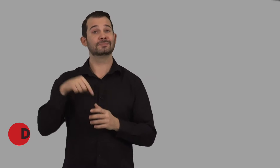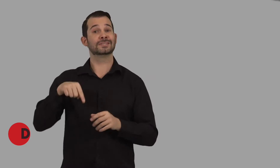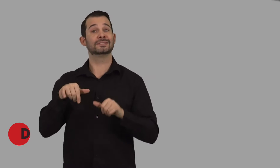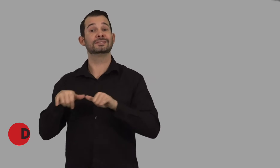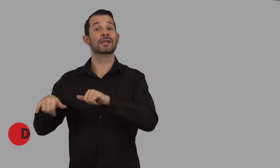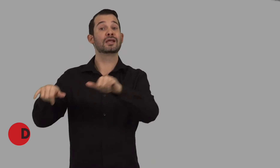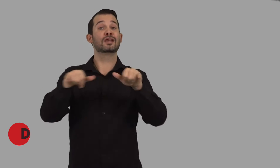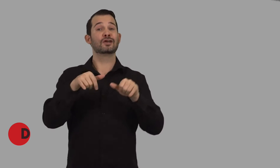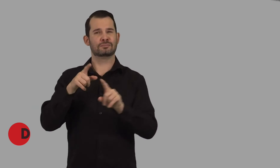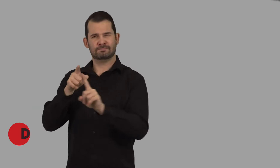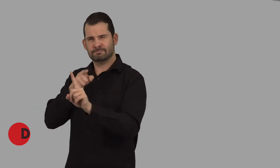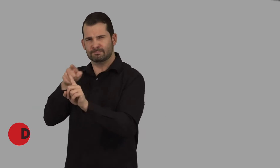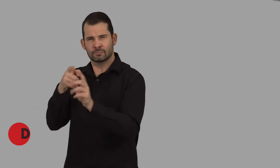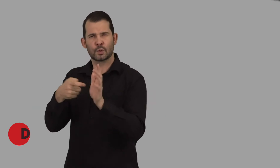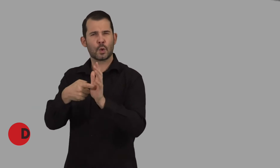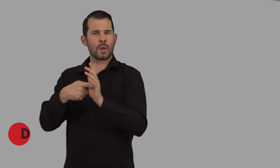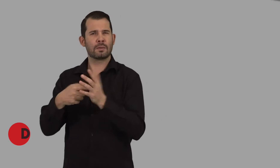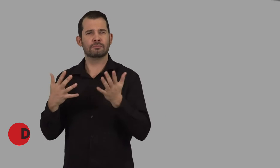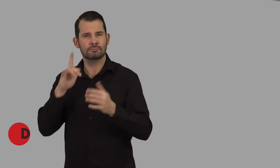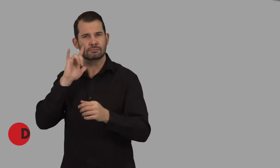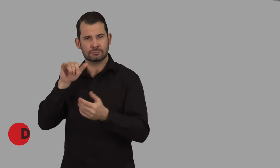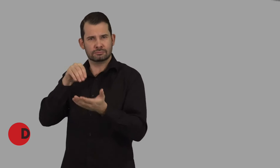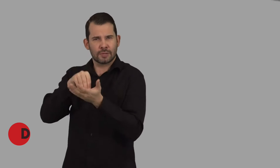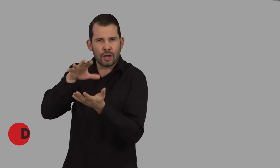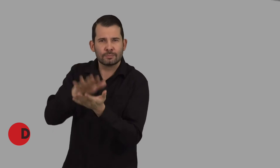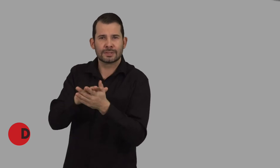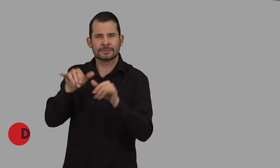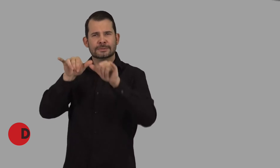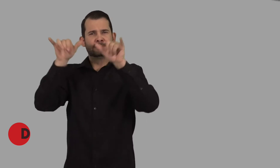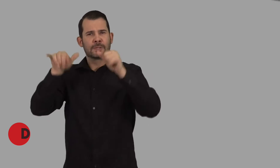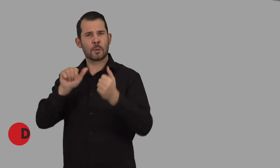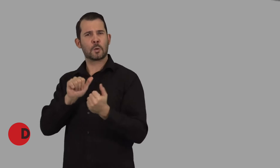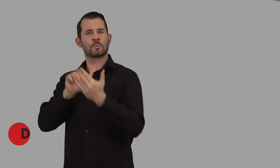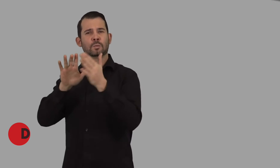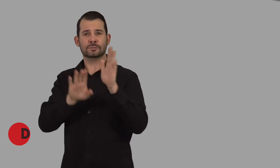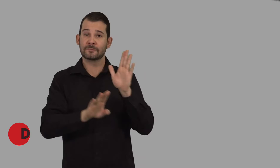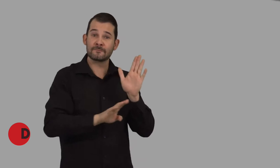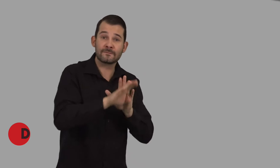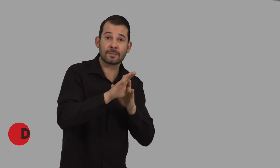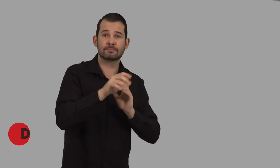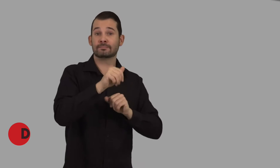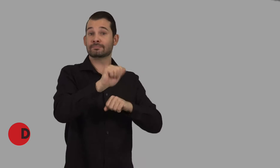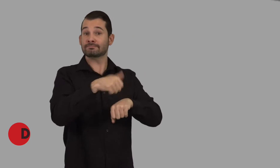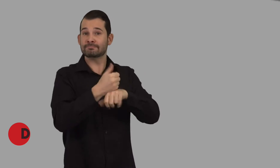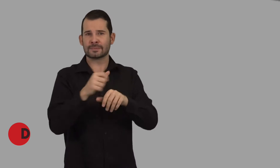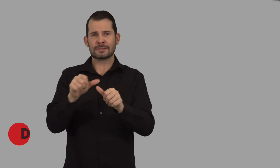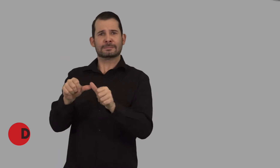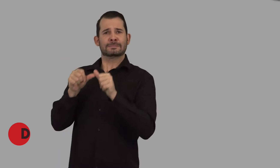This Standard specifies requirements for a documented and systematic approach to developing, implementing, and maintaining accessible